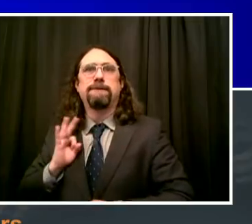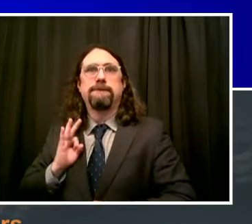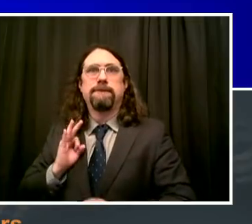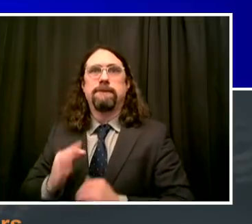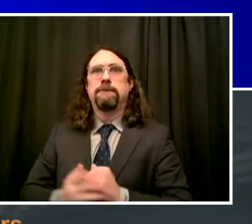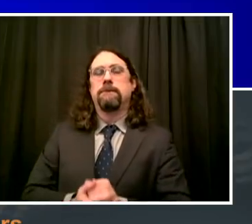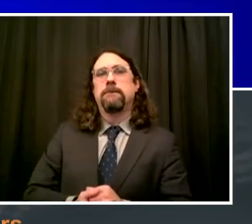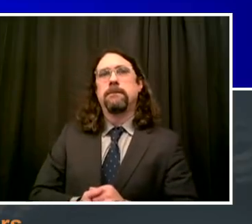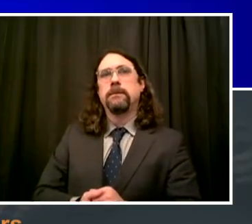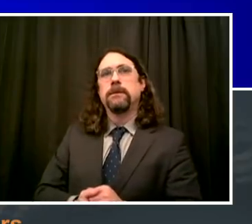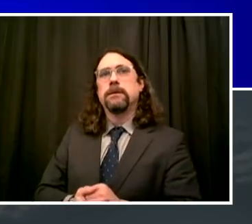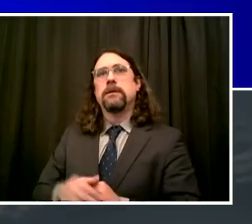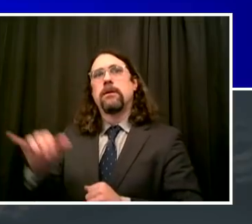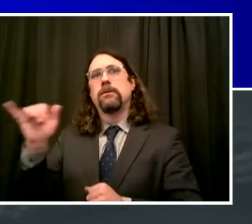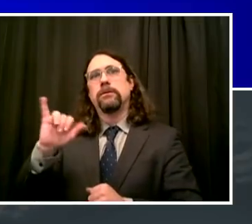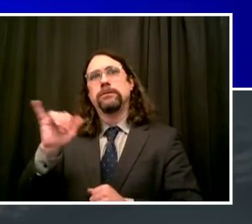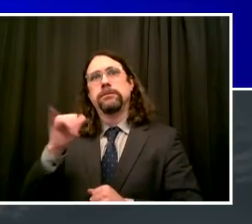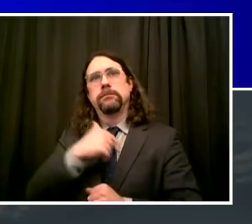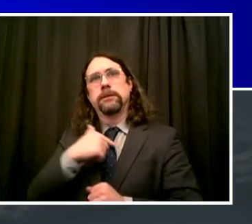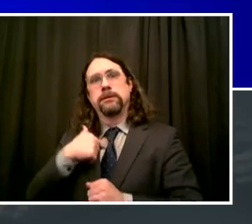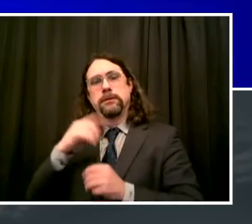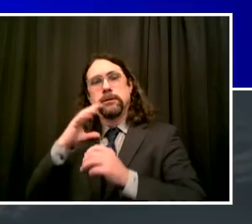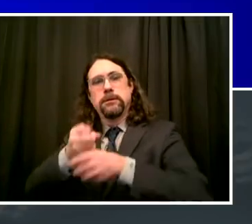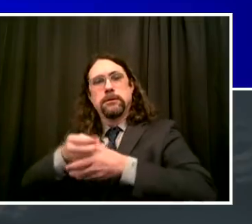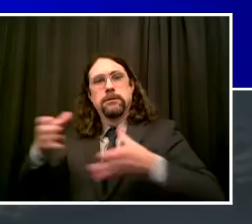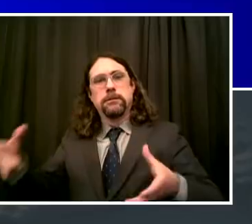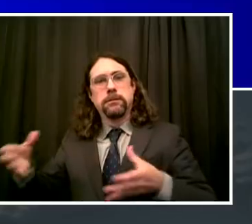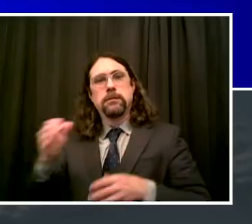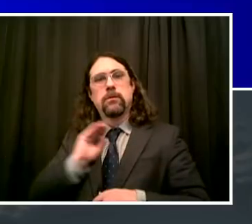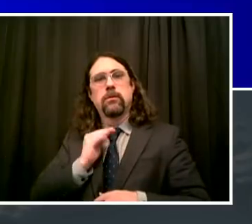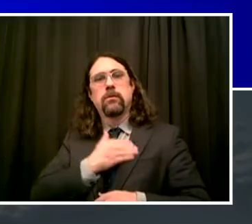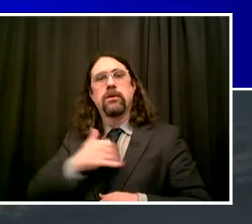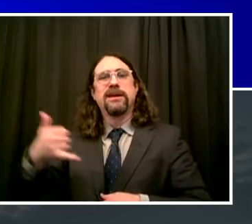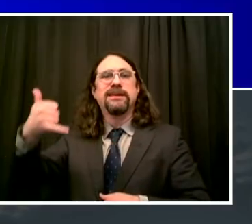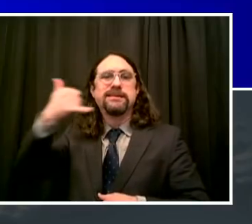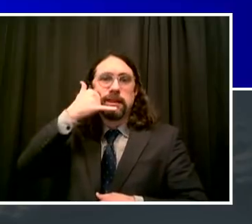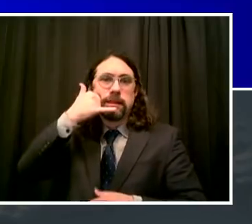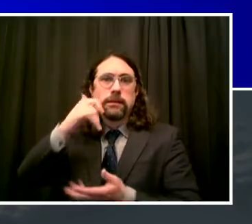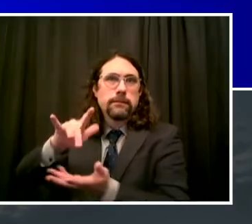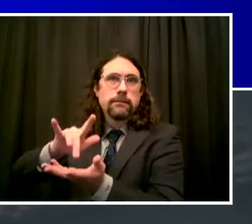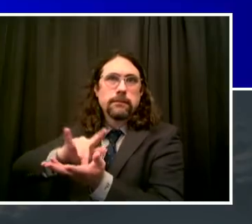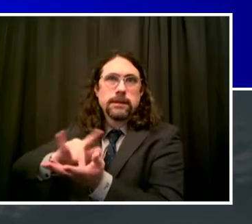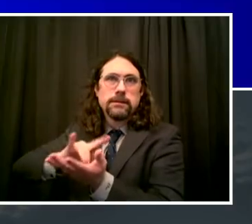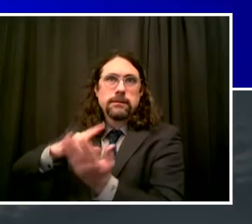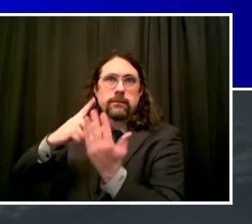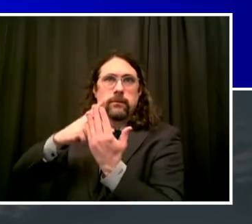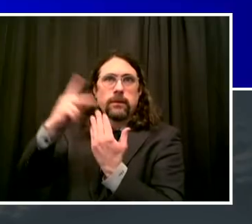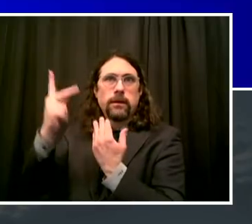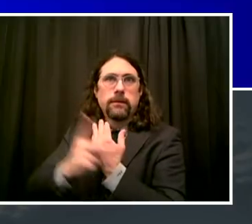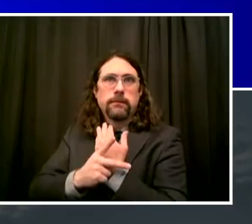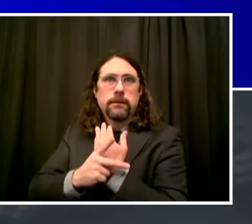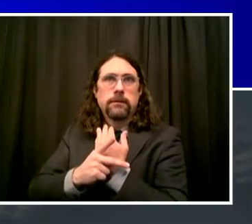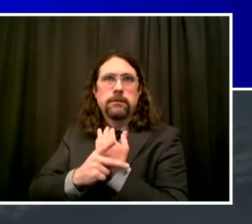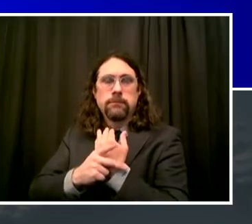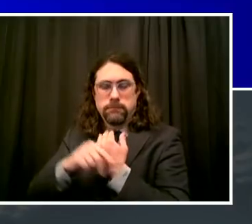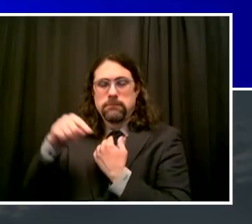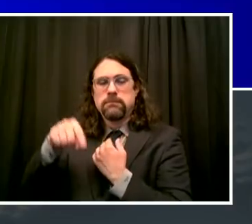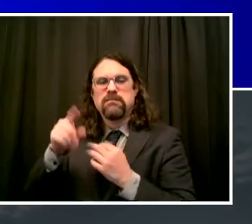RUNNING AS U SSL LETEMIEDCIE,N THI ISS A CRUCIAL PIECE.